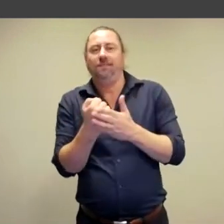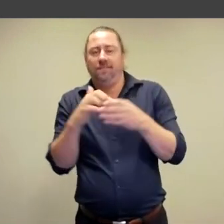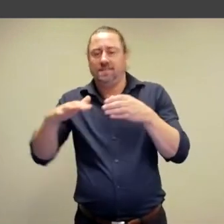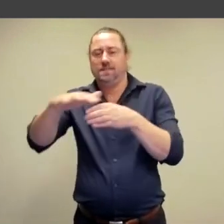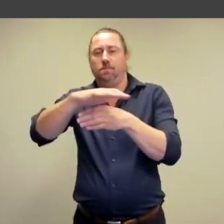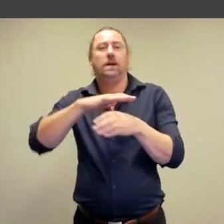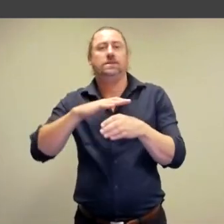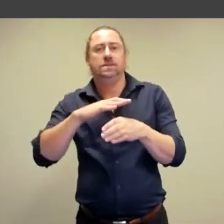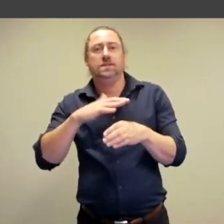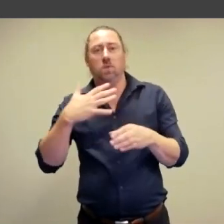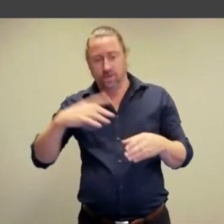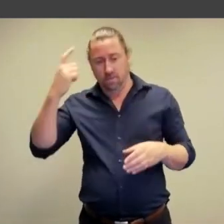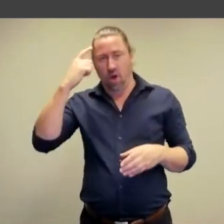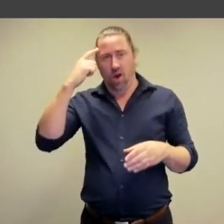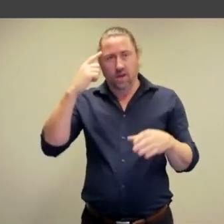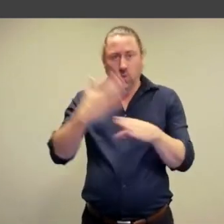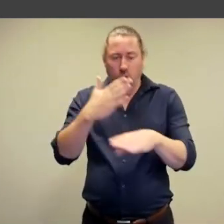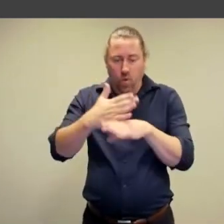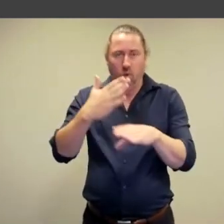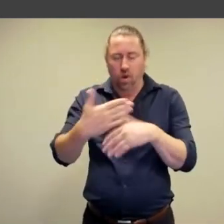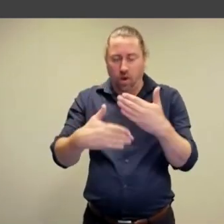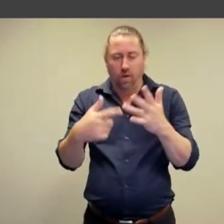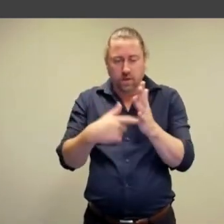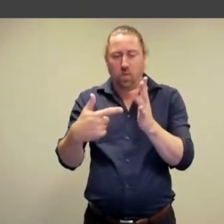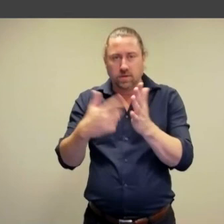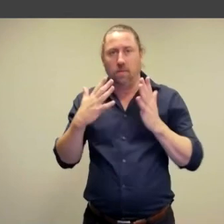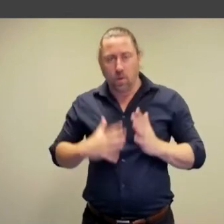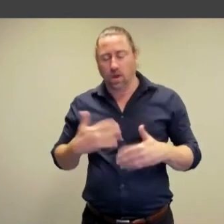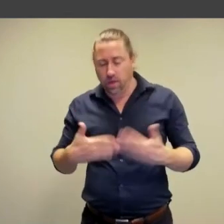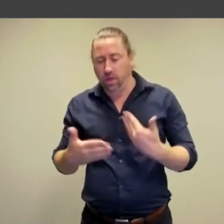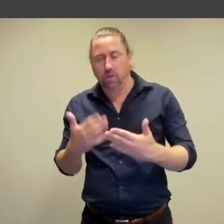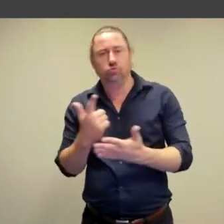overworked minds